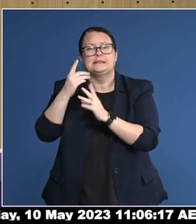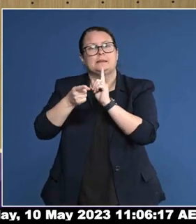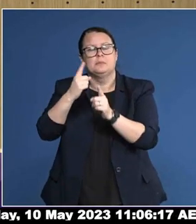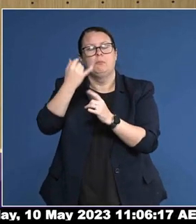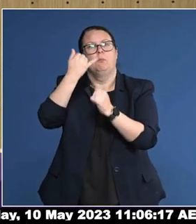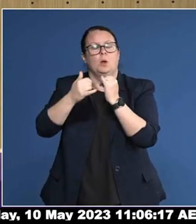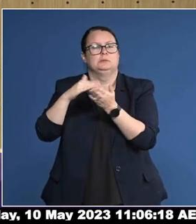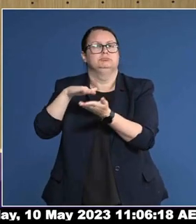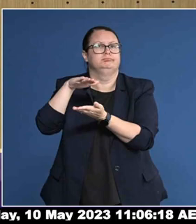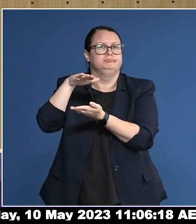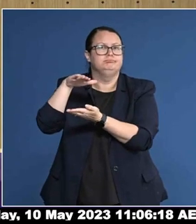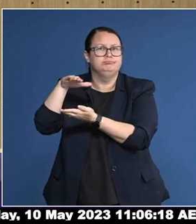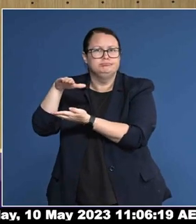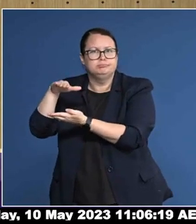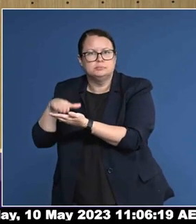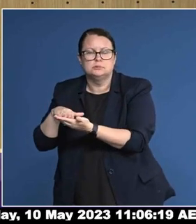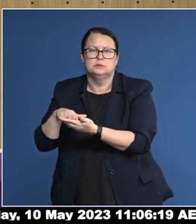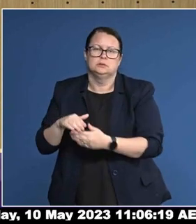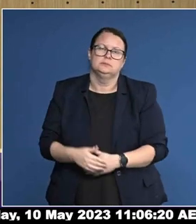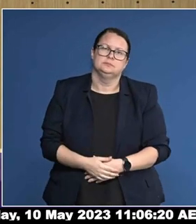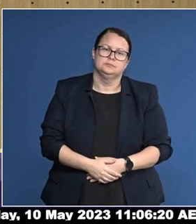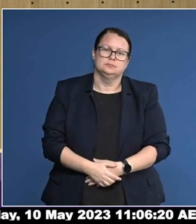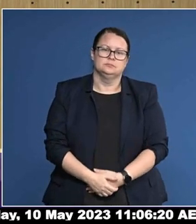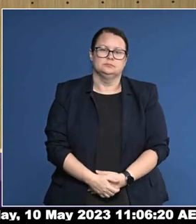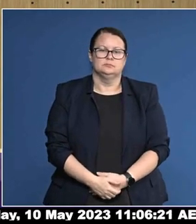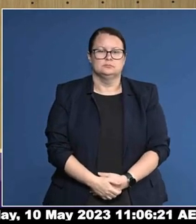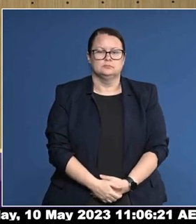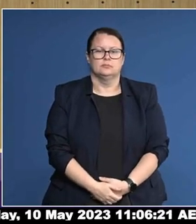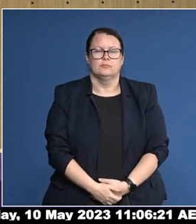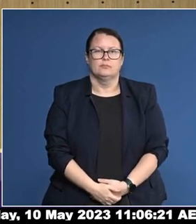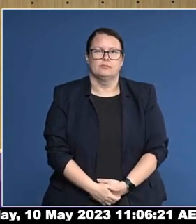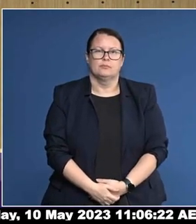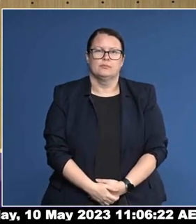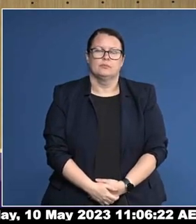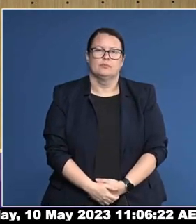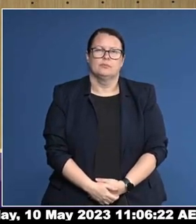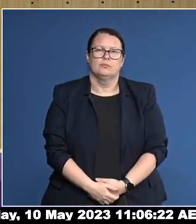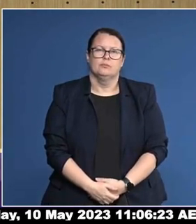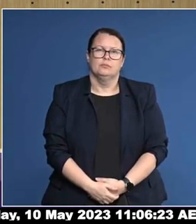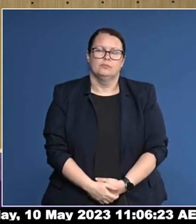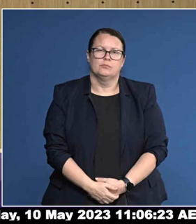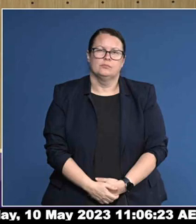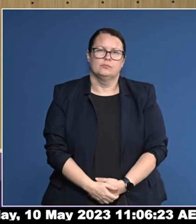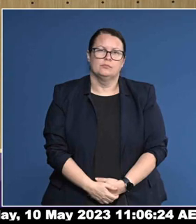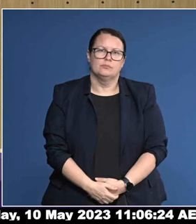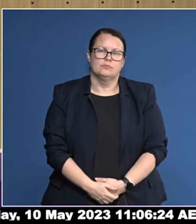the students' schooling. Is it fair to say, though, that the approach that was taken by the school of,